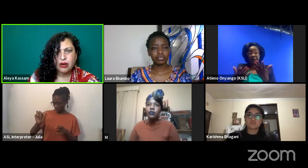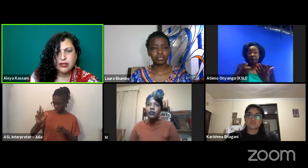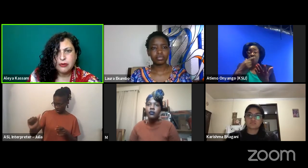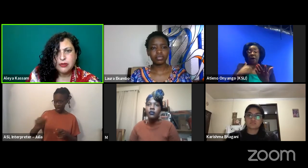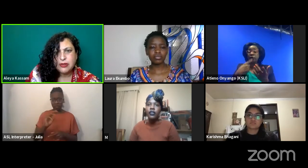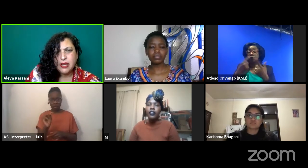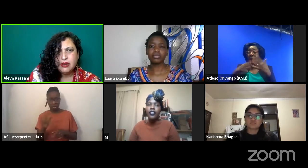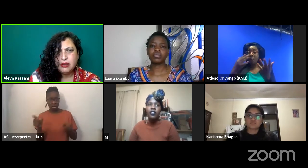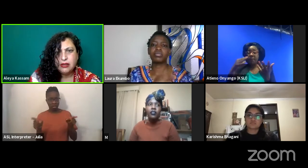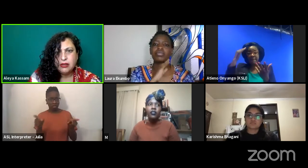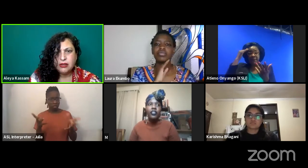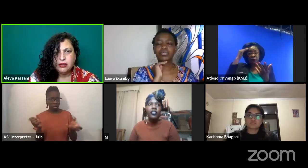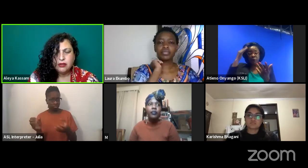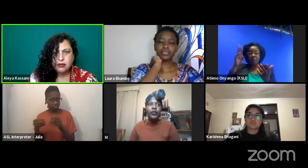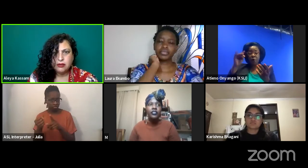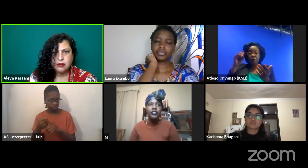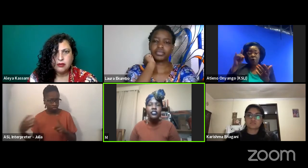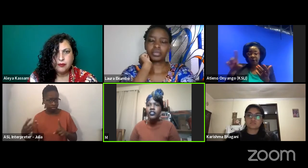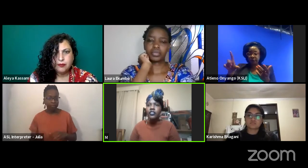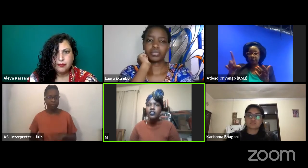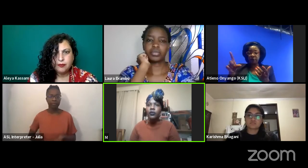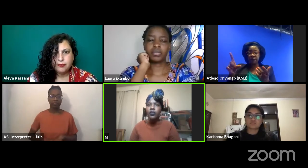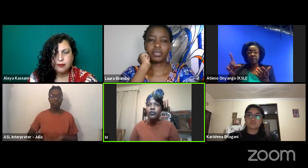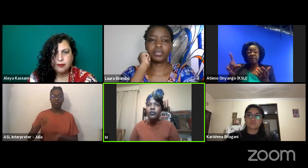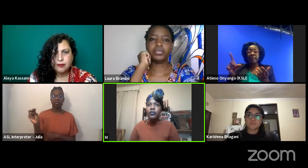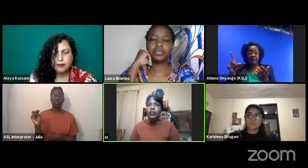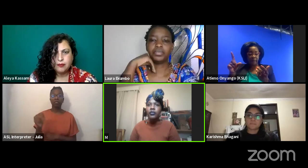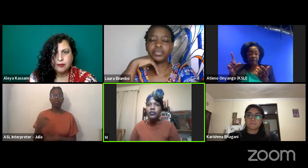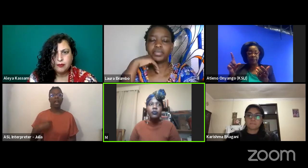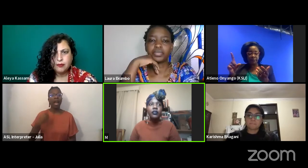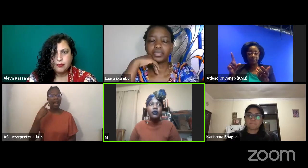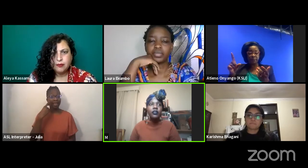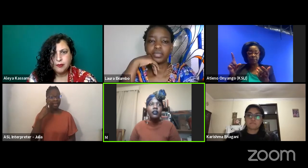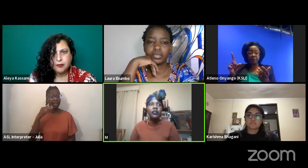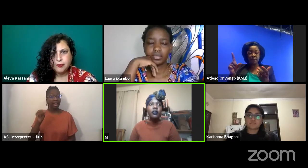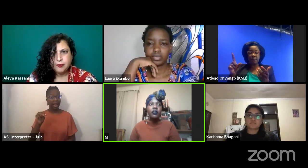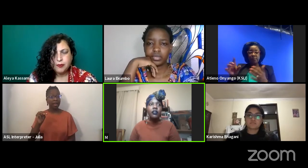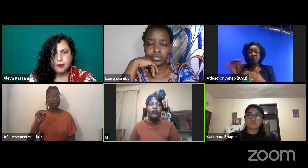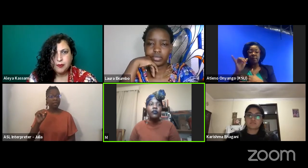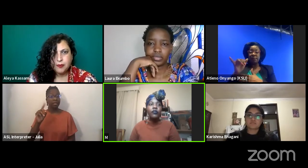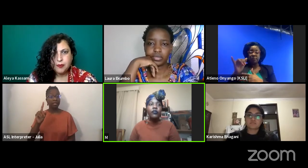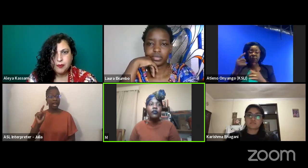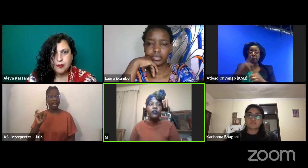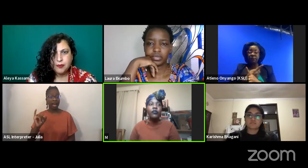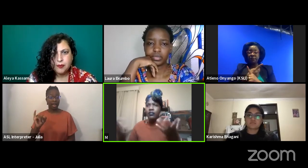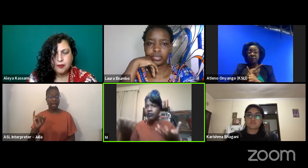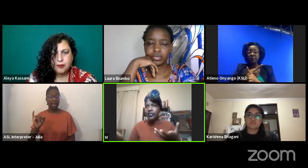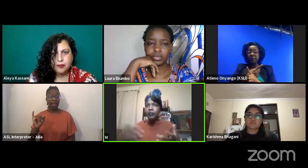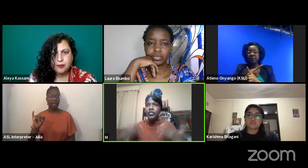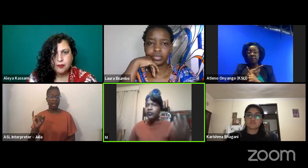our experiences with that. I think the biggest difference I'd say with the MTI has been for us because as I mentioned,